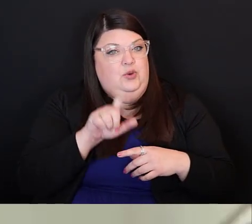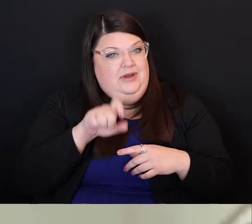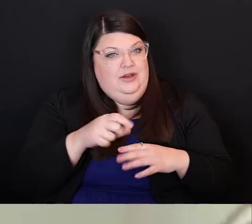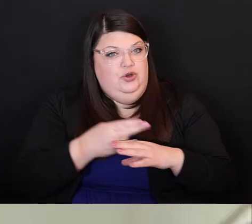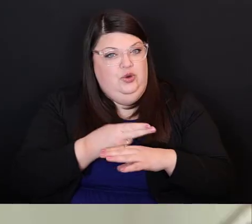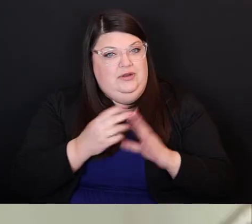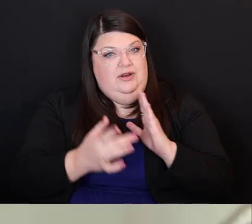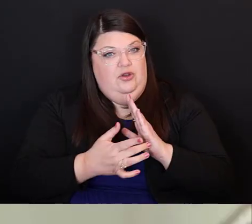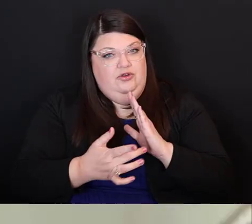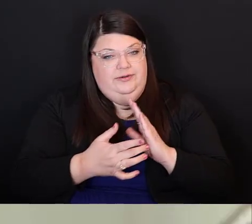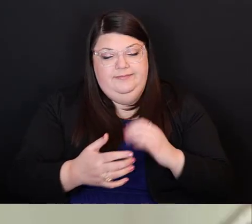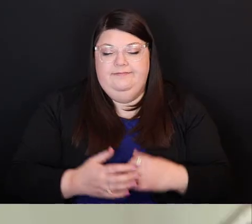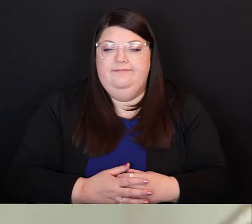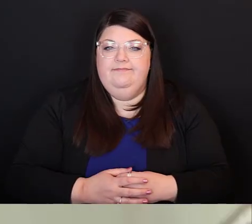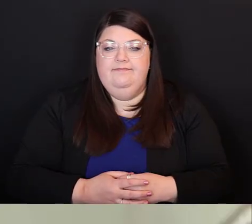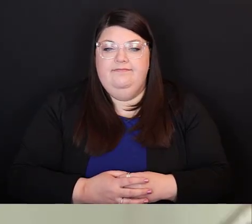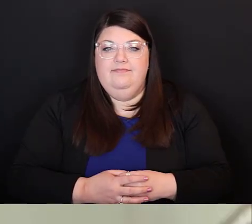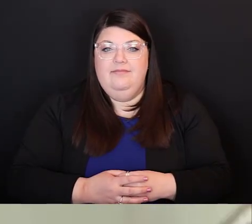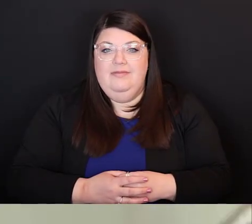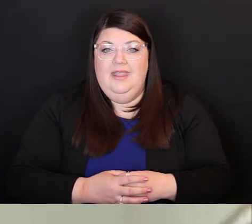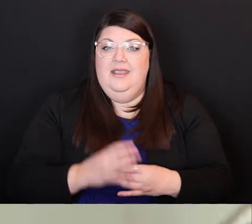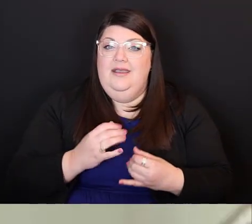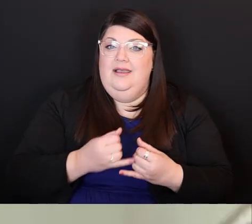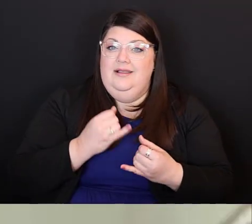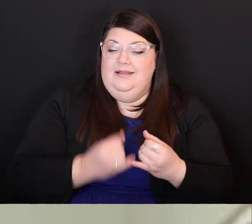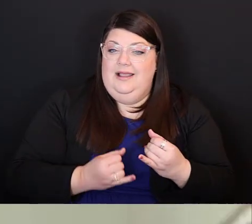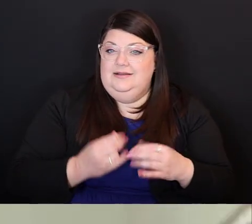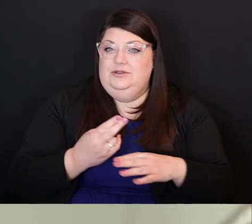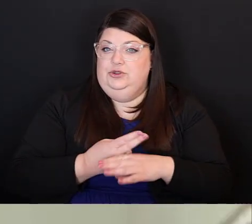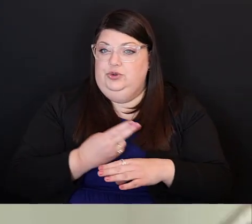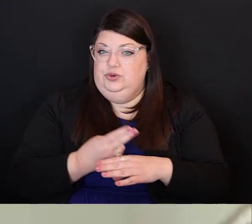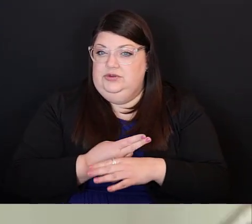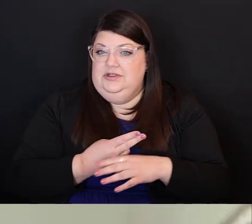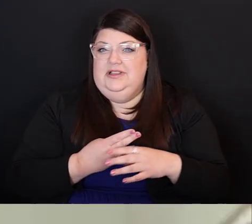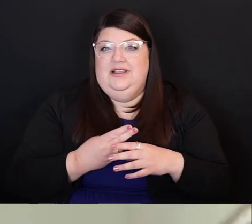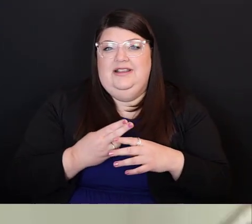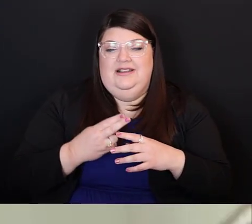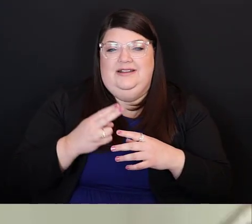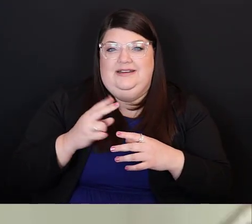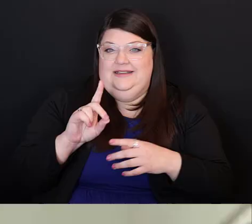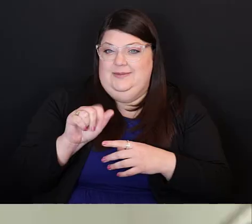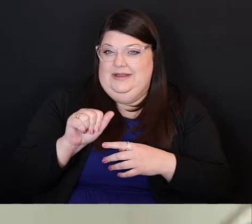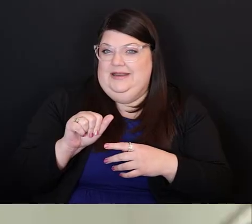Now lastly, looking at accessibility specific technology, there are so many products here.